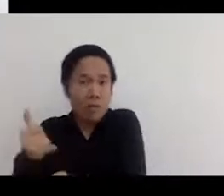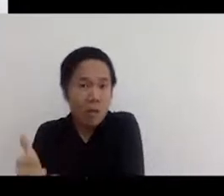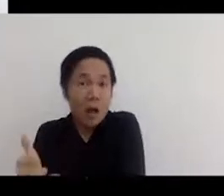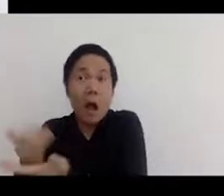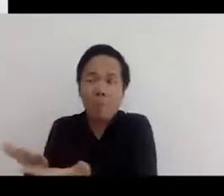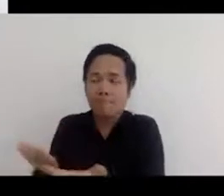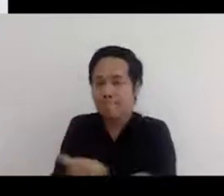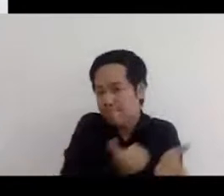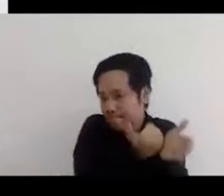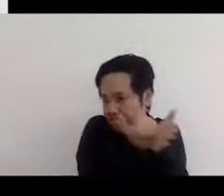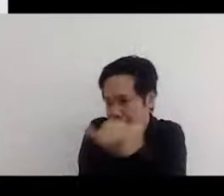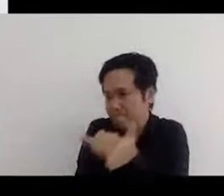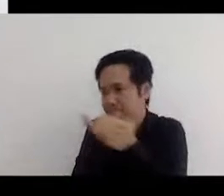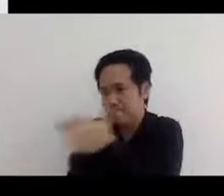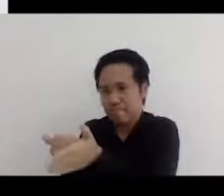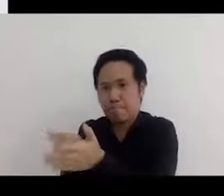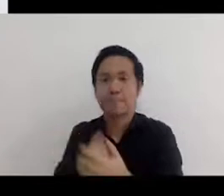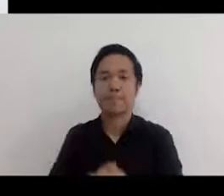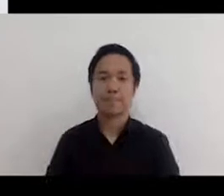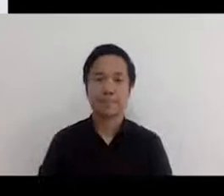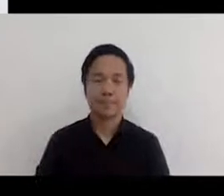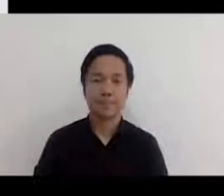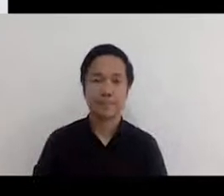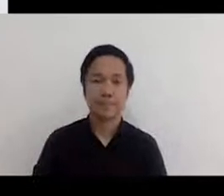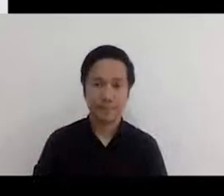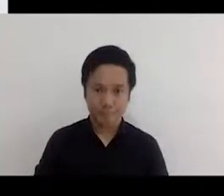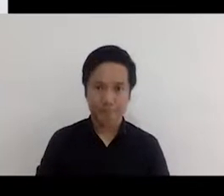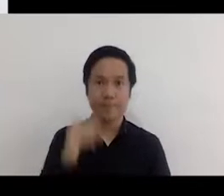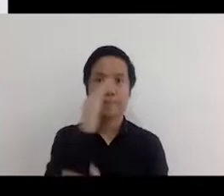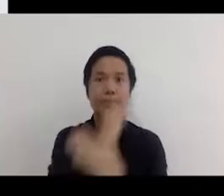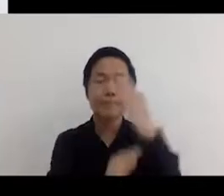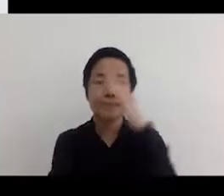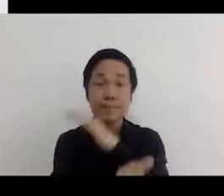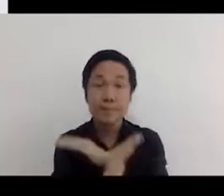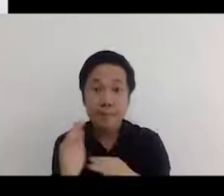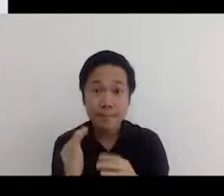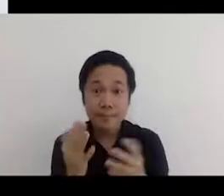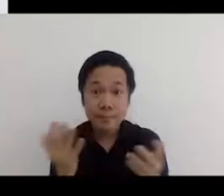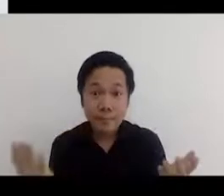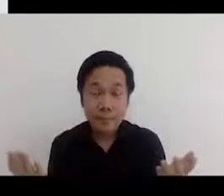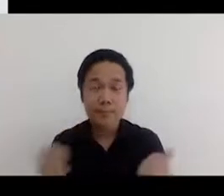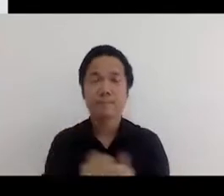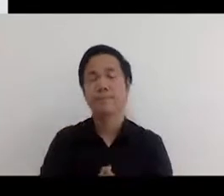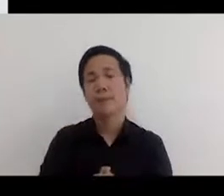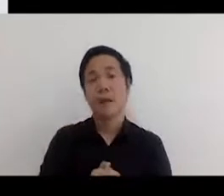and they were encouraged to create and maintain one. Many Twitter handles were created.